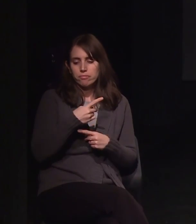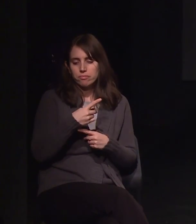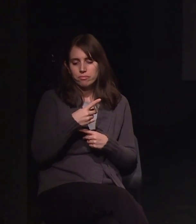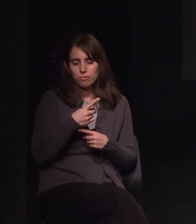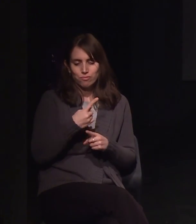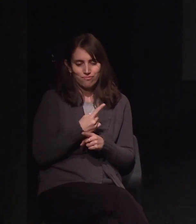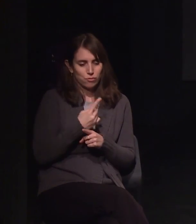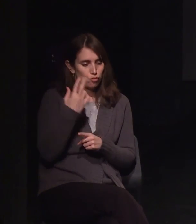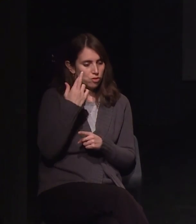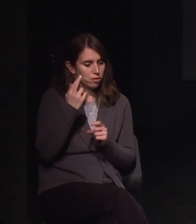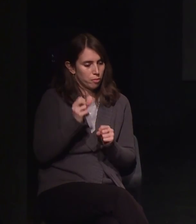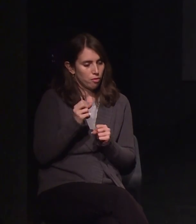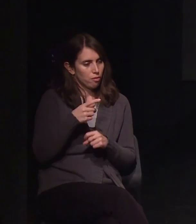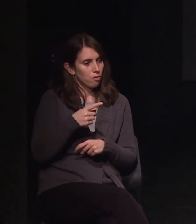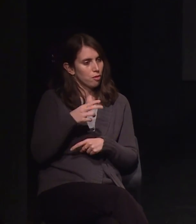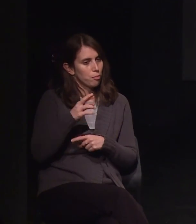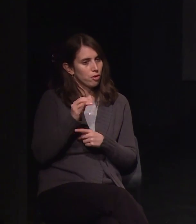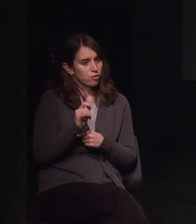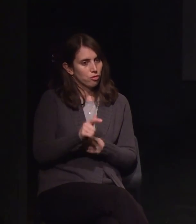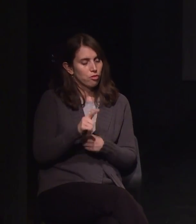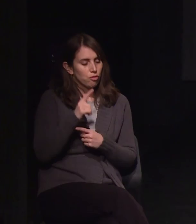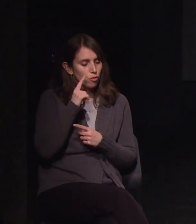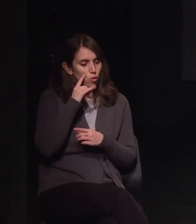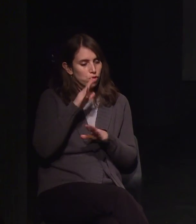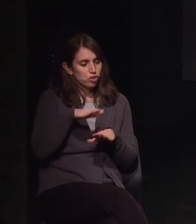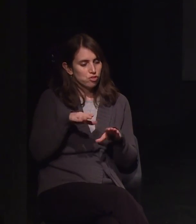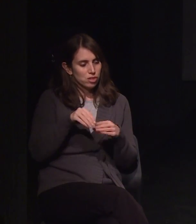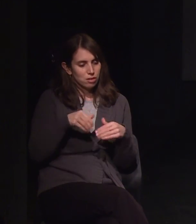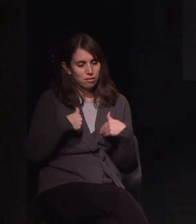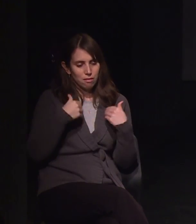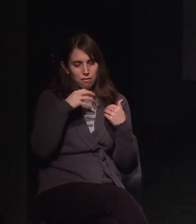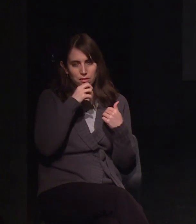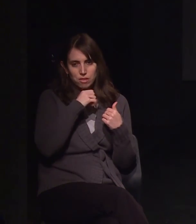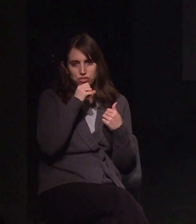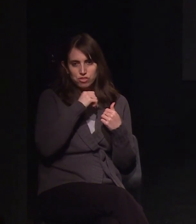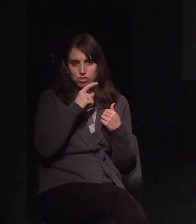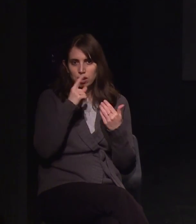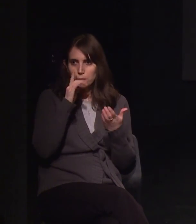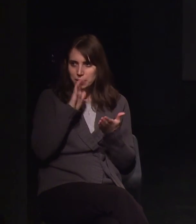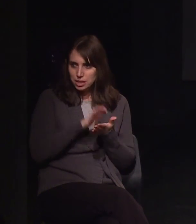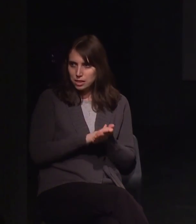And ultimately, I really believe in teaching artists being right there in the classroom,